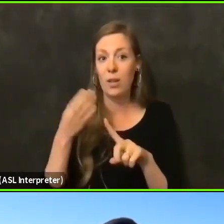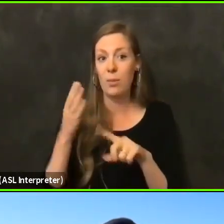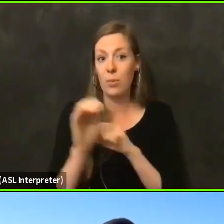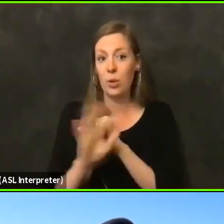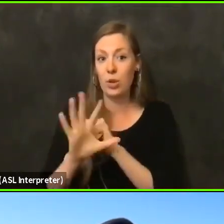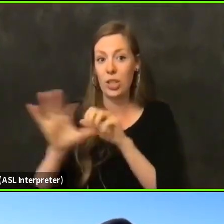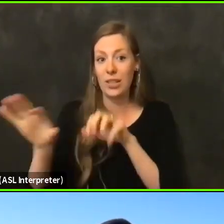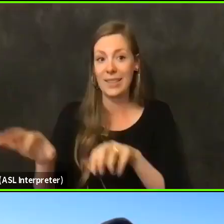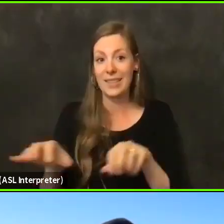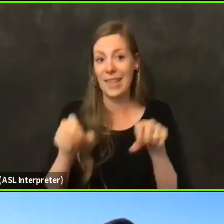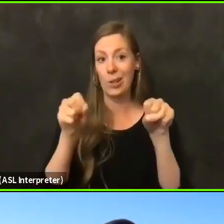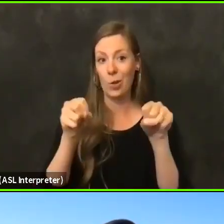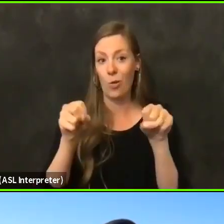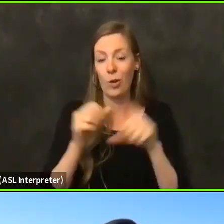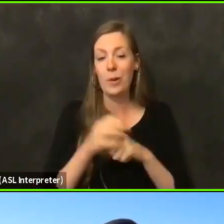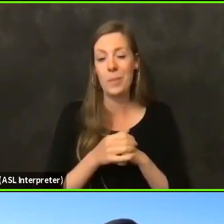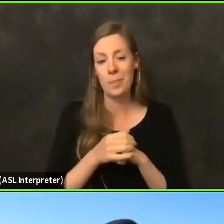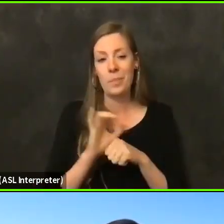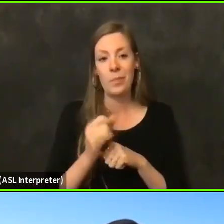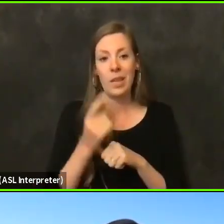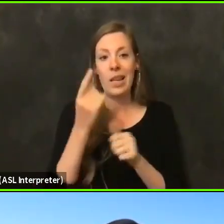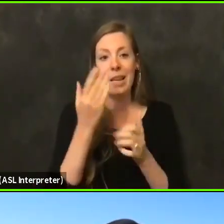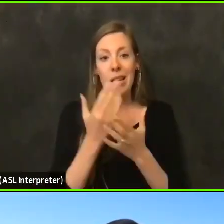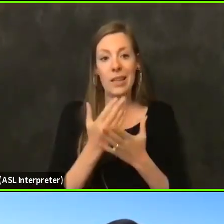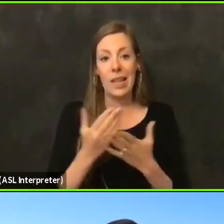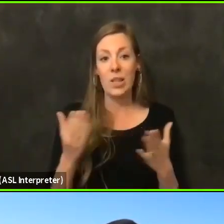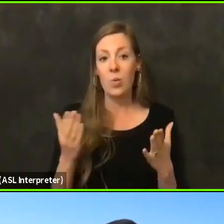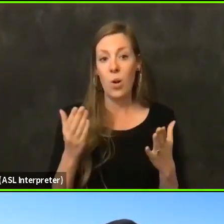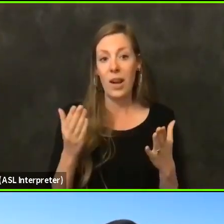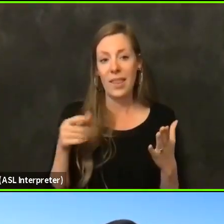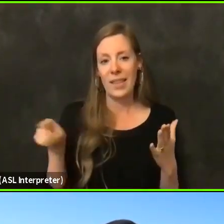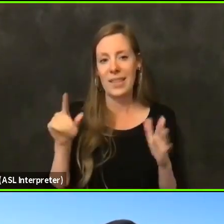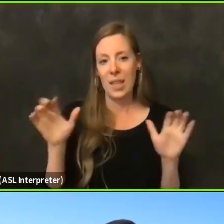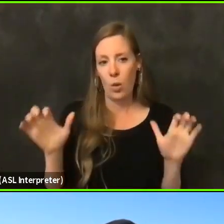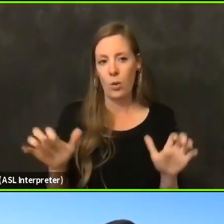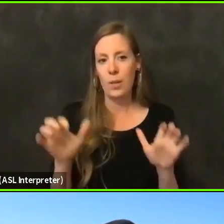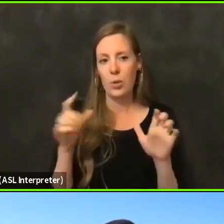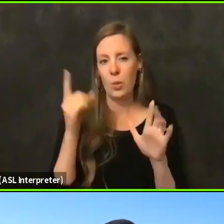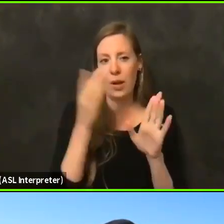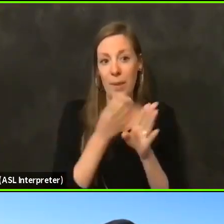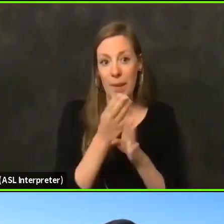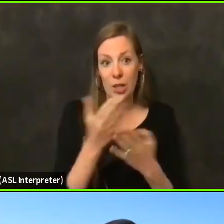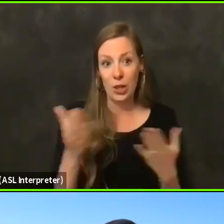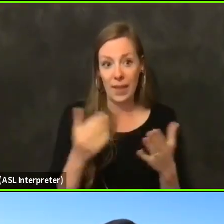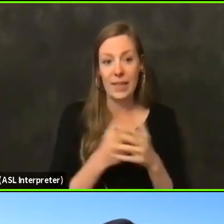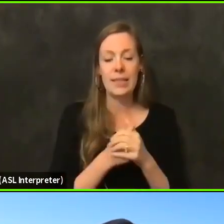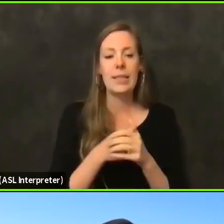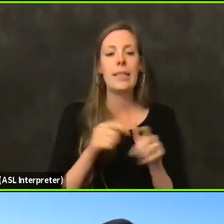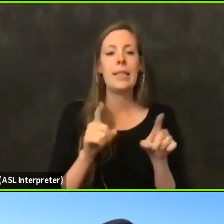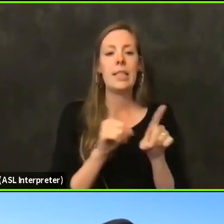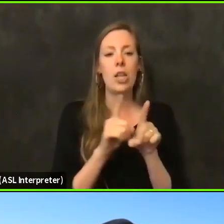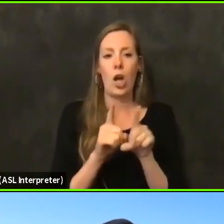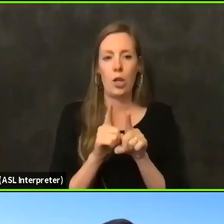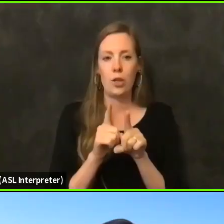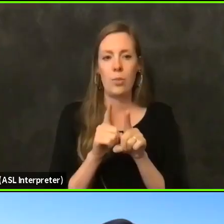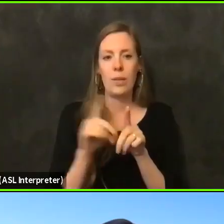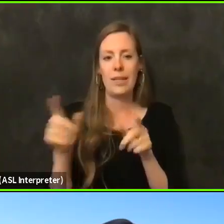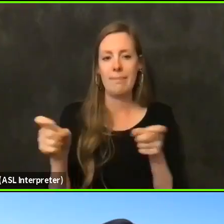So that's one of the things that the Blue Shield will be doing and one of the major things they'll also be in charge of vaccine integrity.